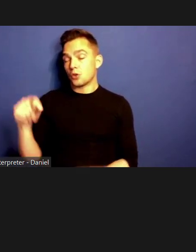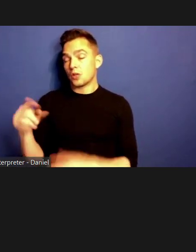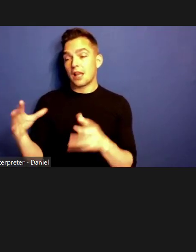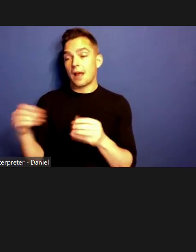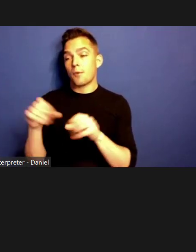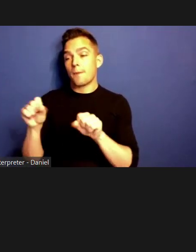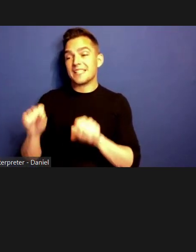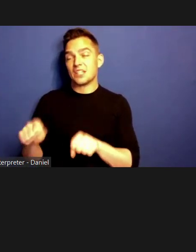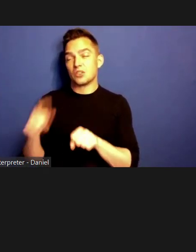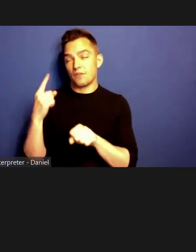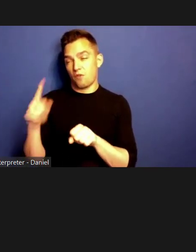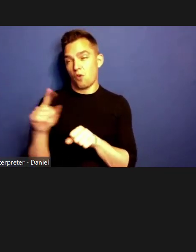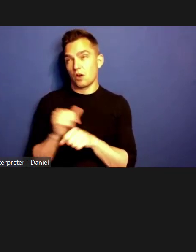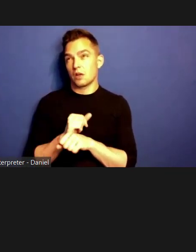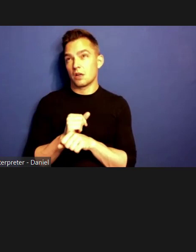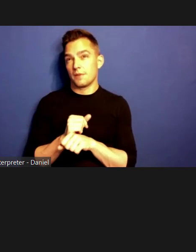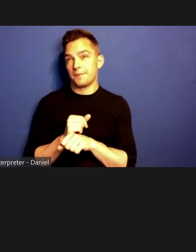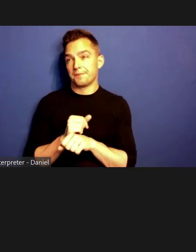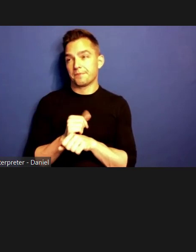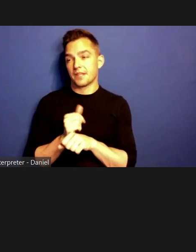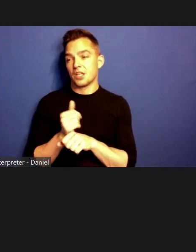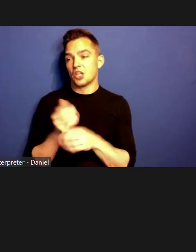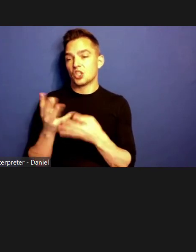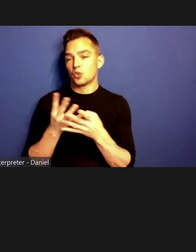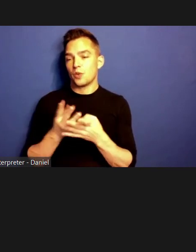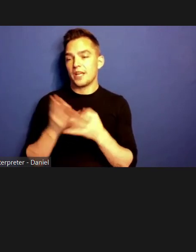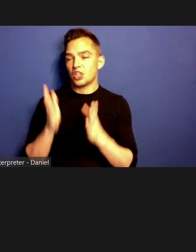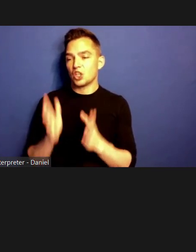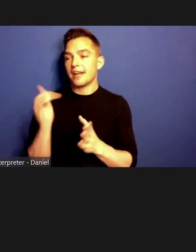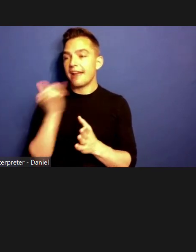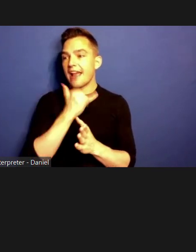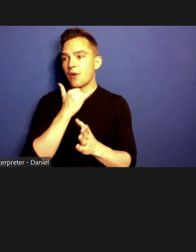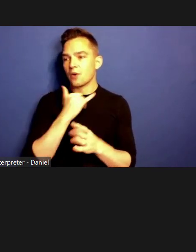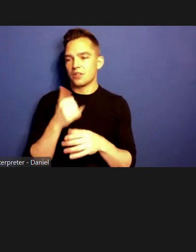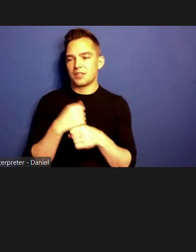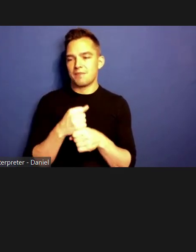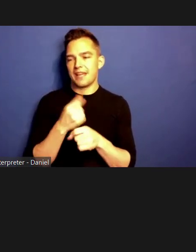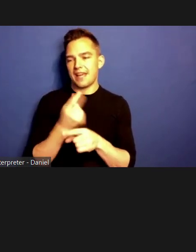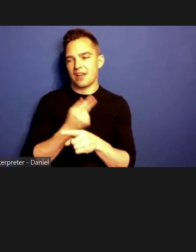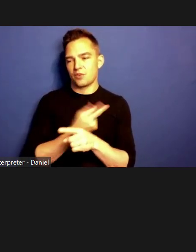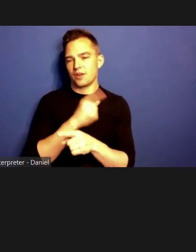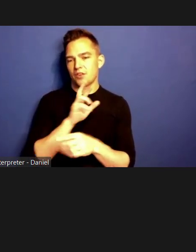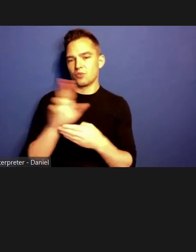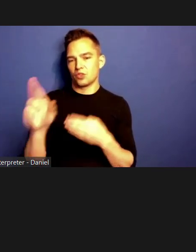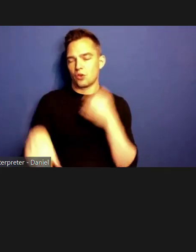screen error to produce inaccurate results, so that's why there's that